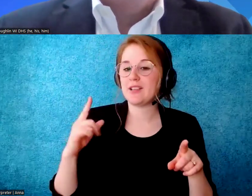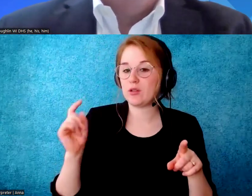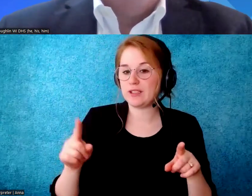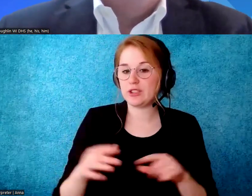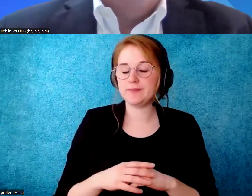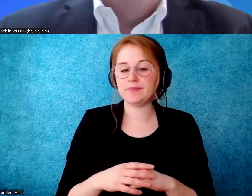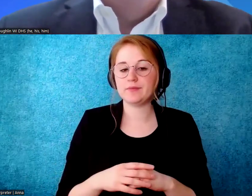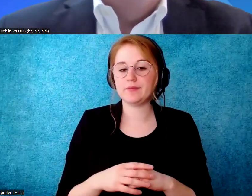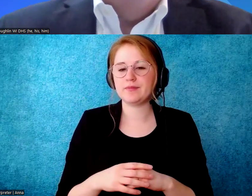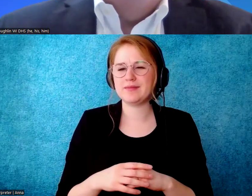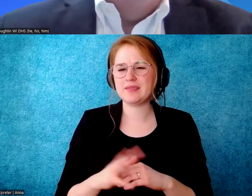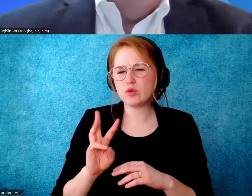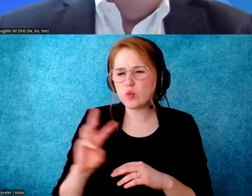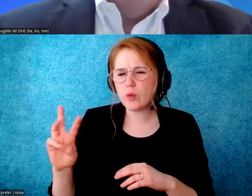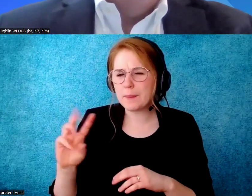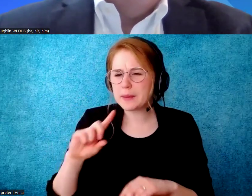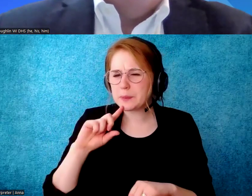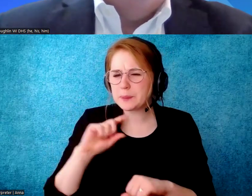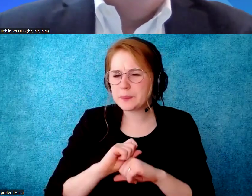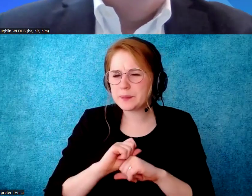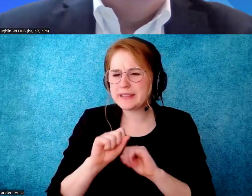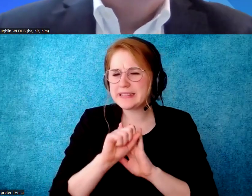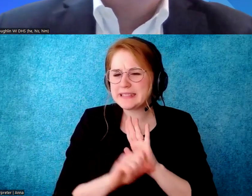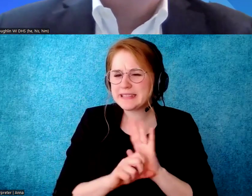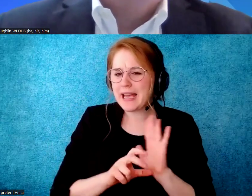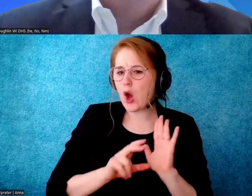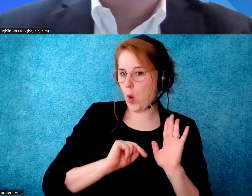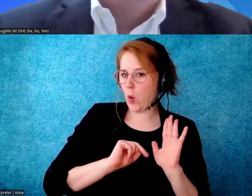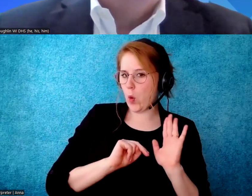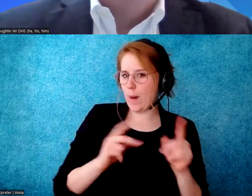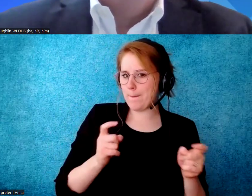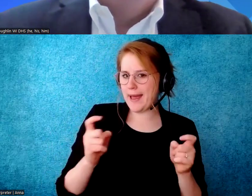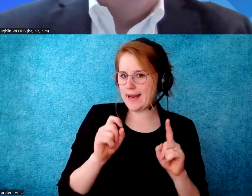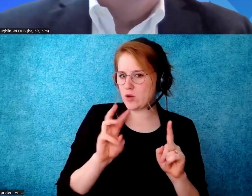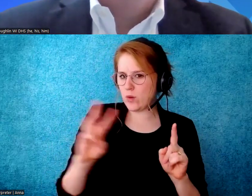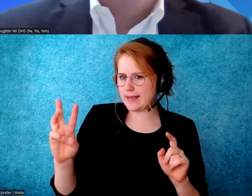is the website technically a state owned and managed site? Or is that contracted out?